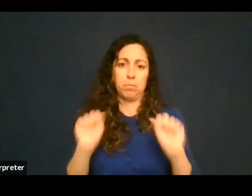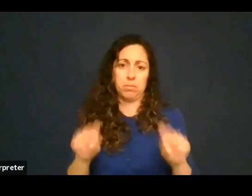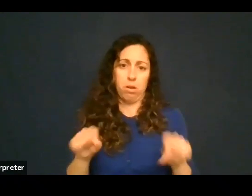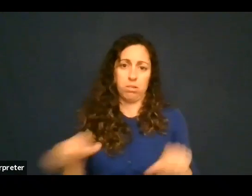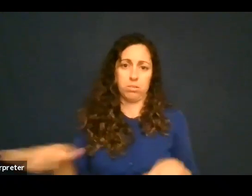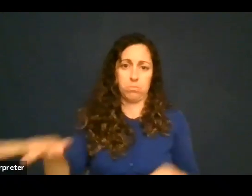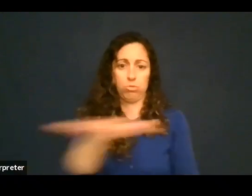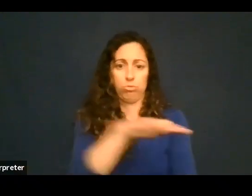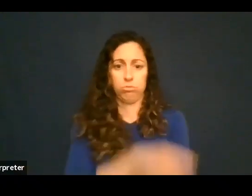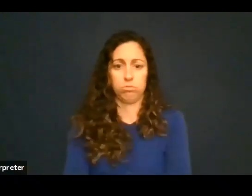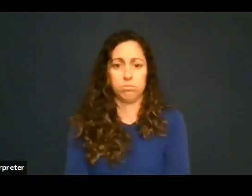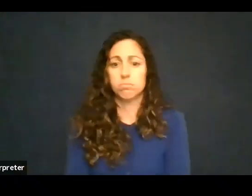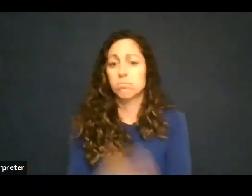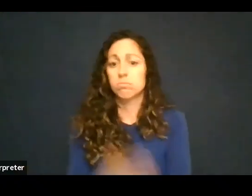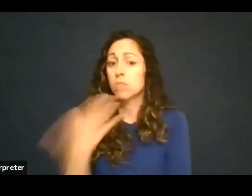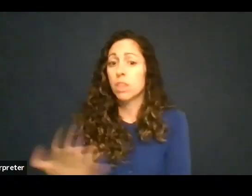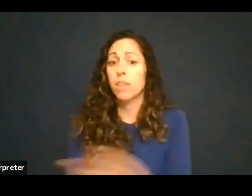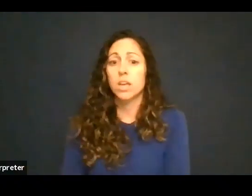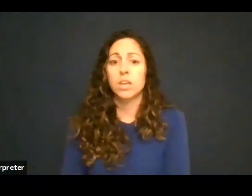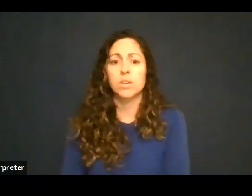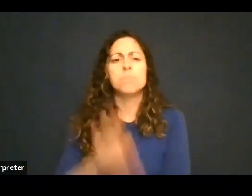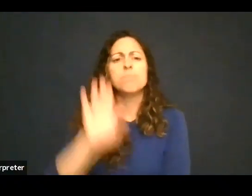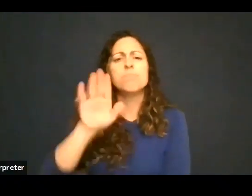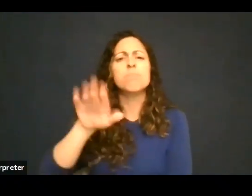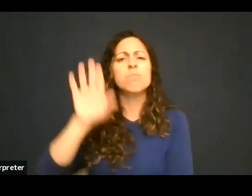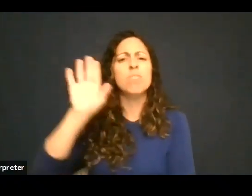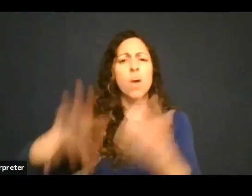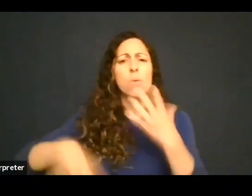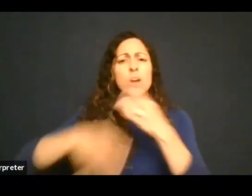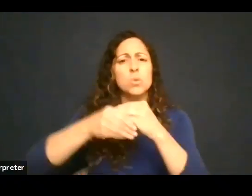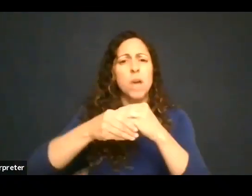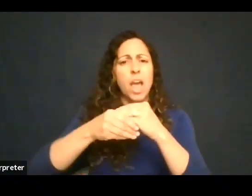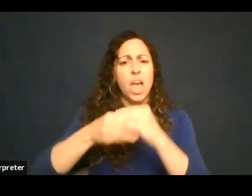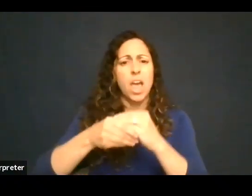Marly, I'd just like to add that my laboratory also